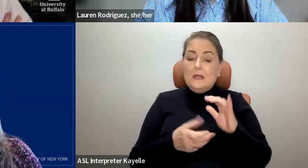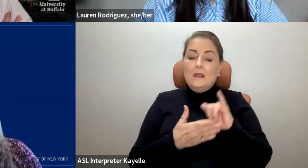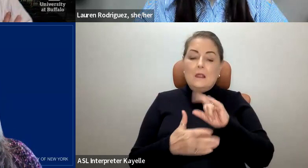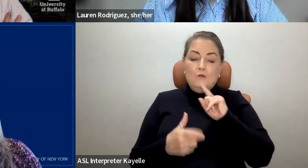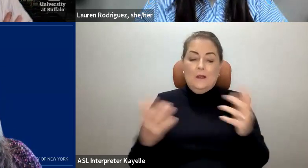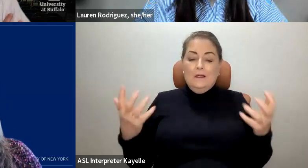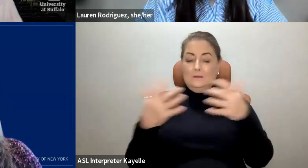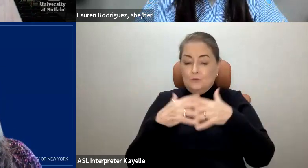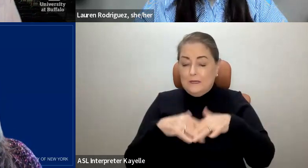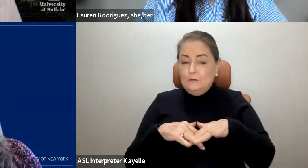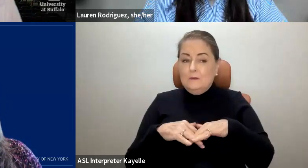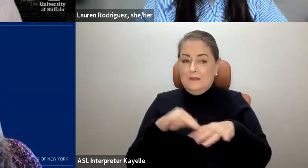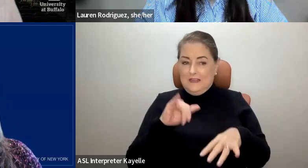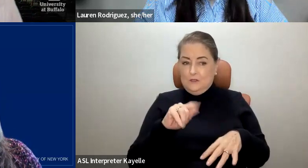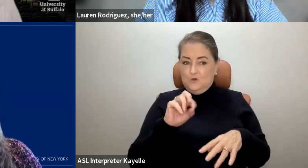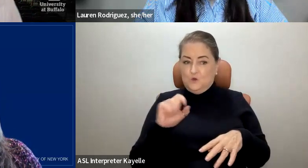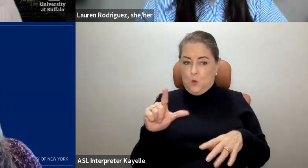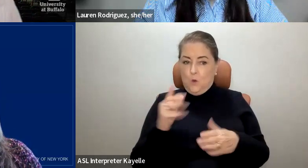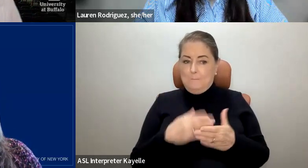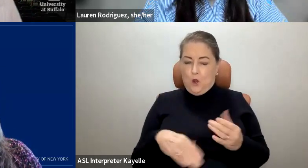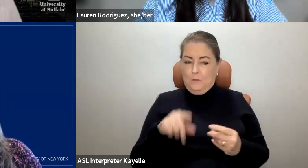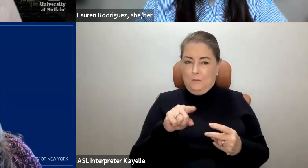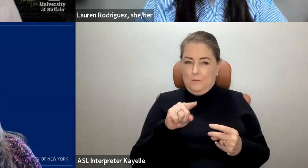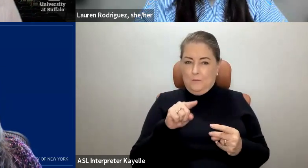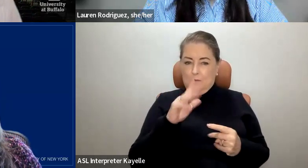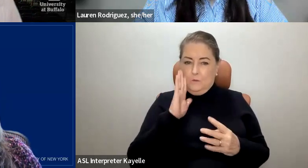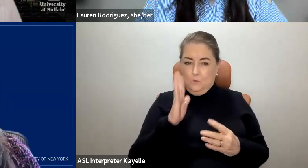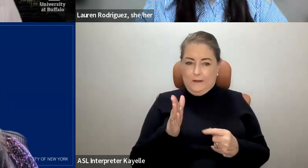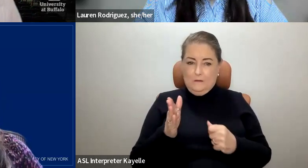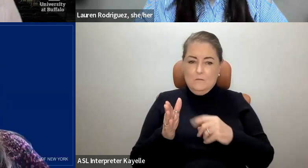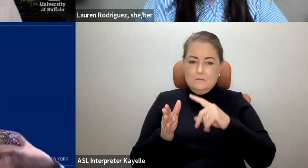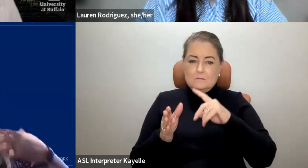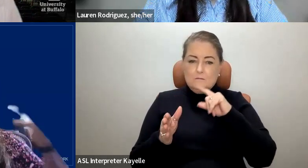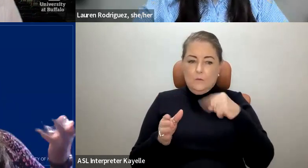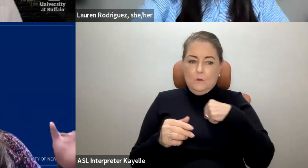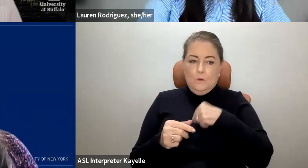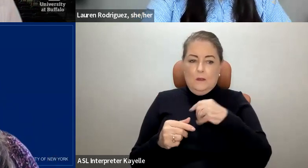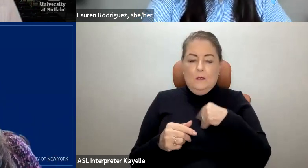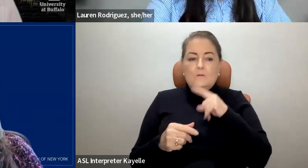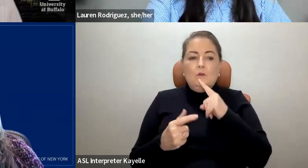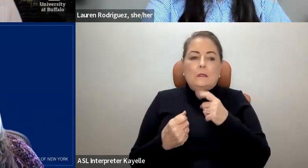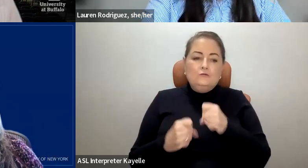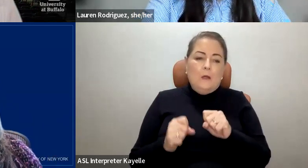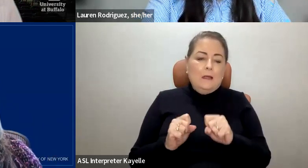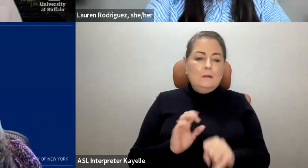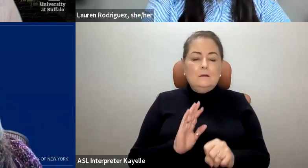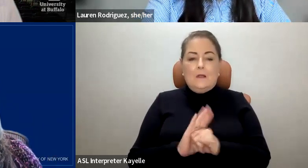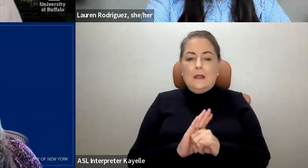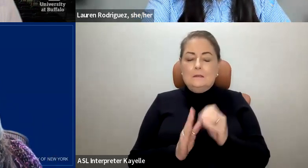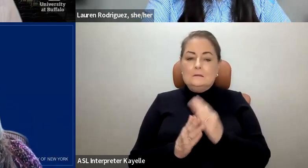the tools piece that we're going to, you know, that we have really tried to identify some of the issues with EIT